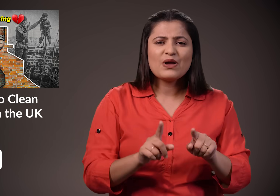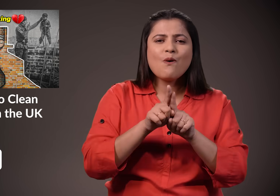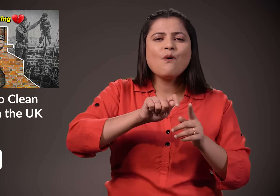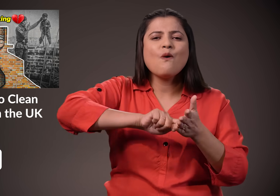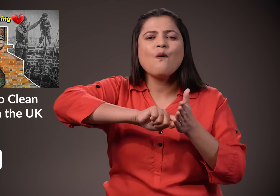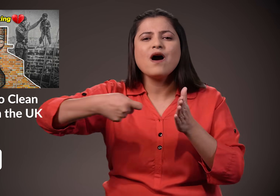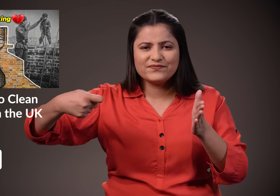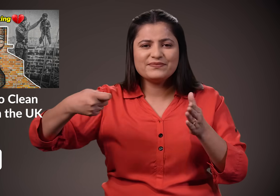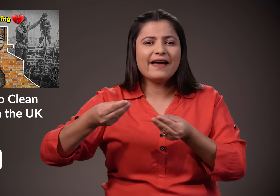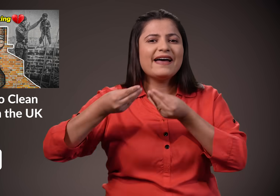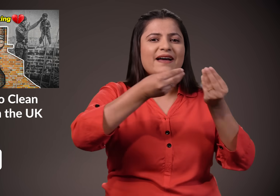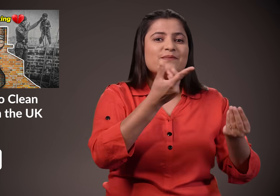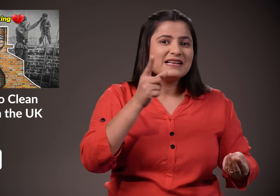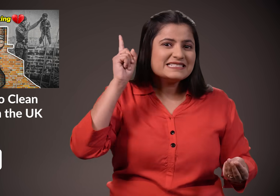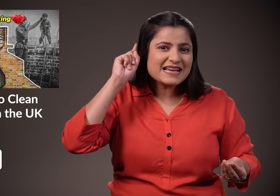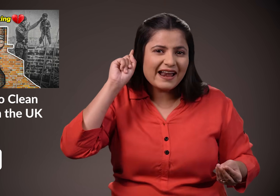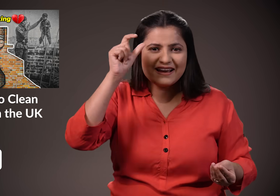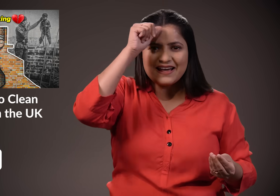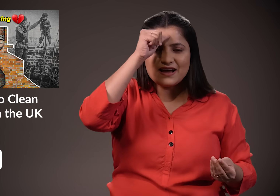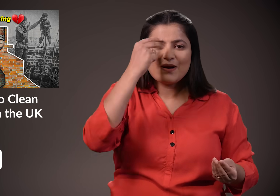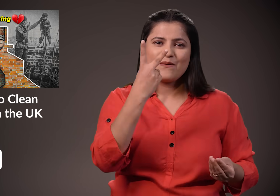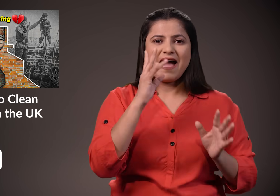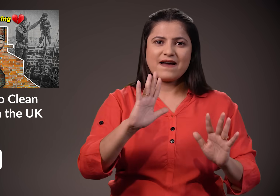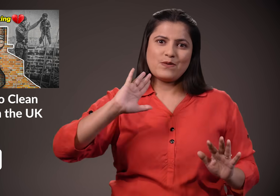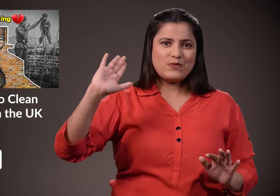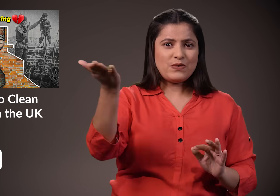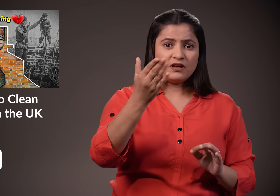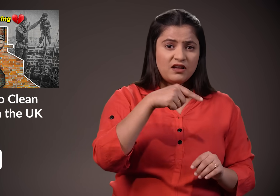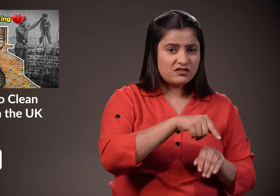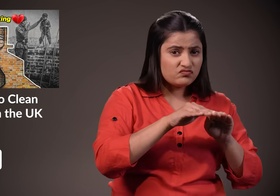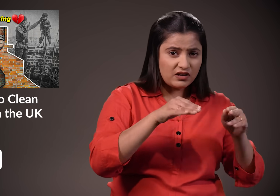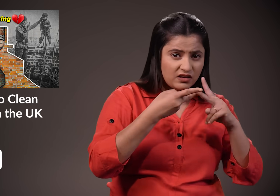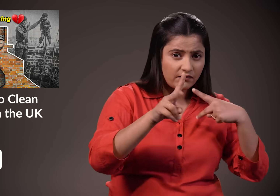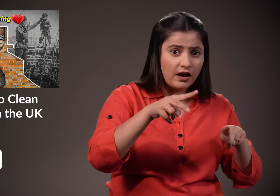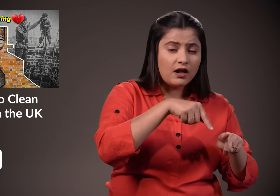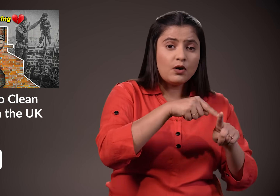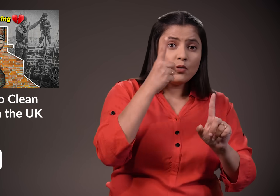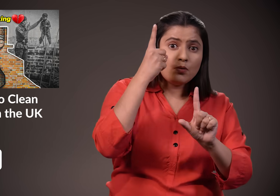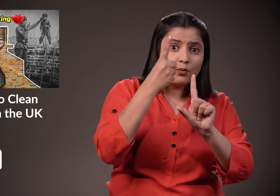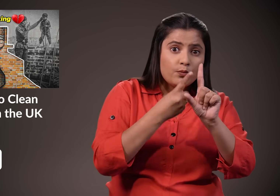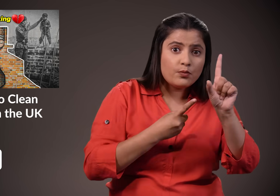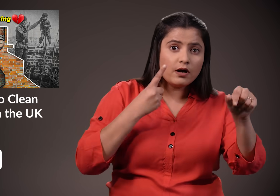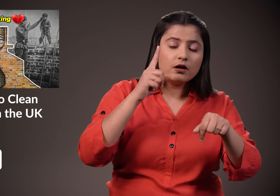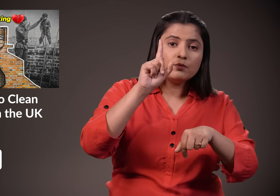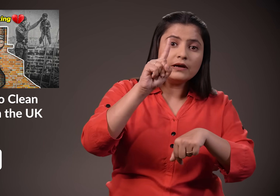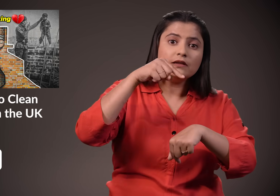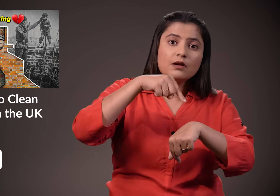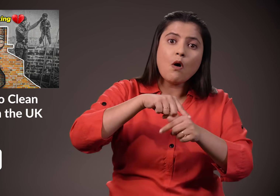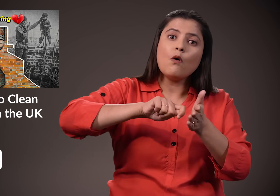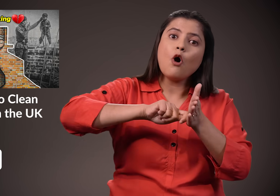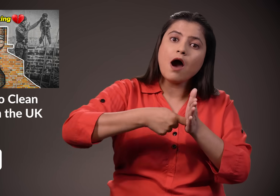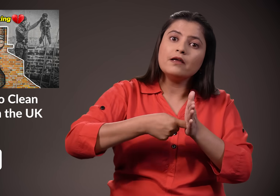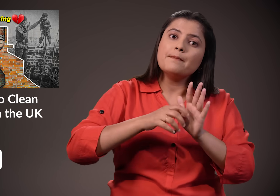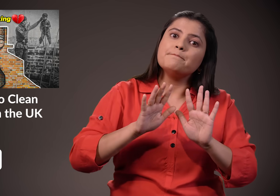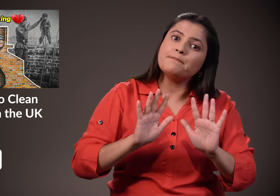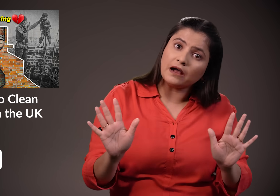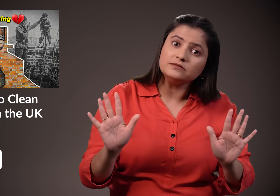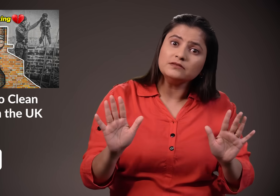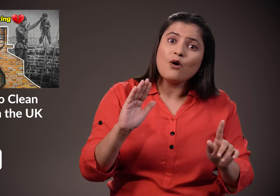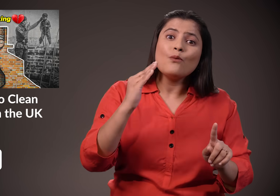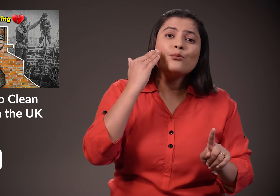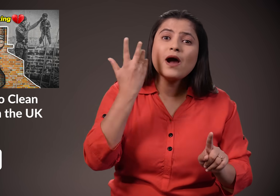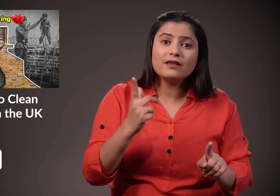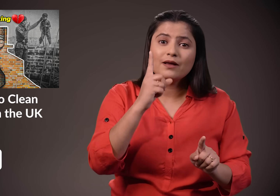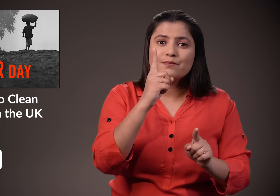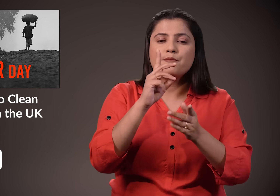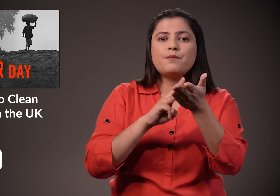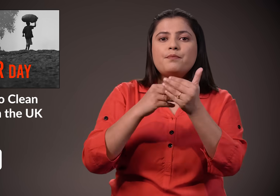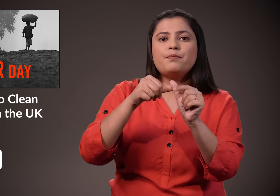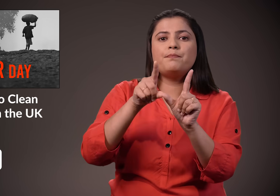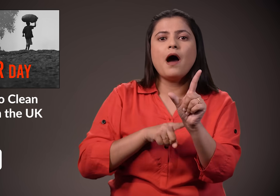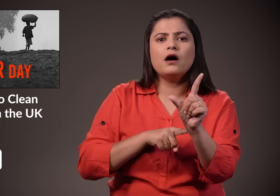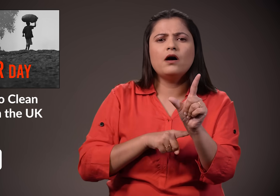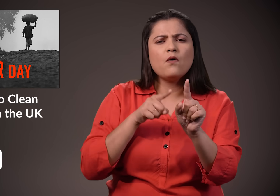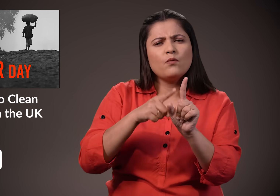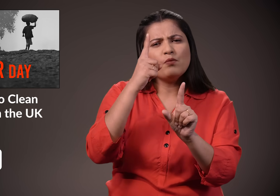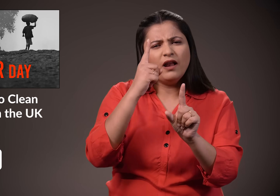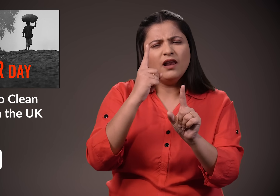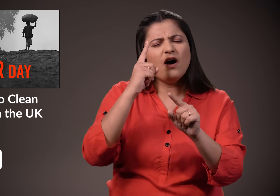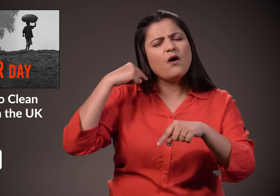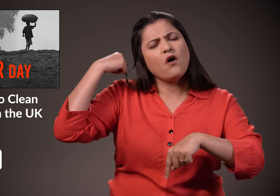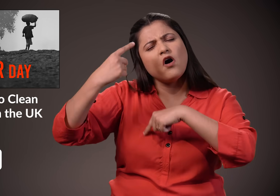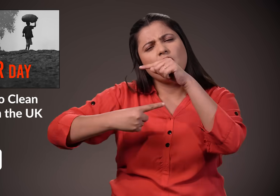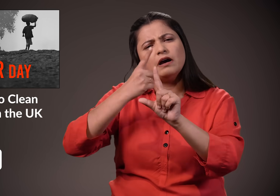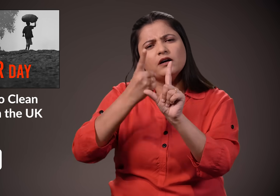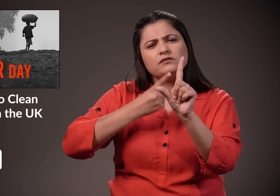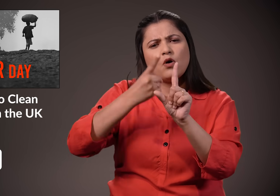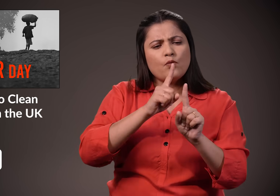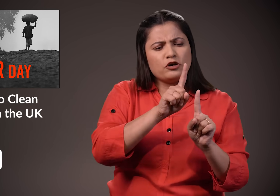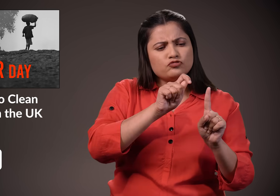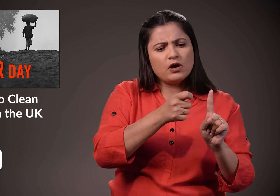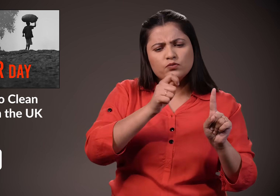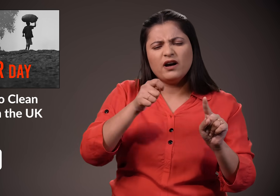Everyone gets a weekly off on Saturday and Sunday. But these boys had only one day off per year. This holiday was on 1st May.